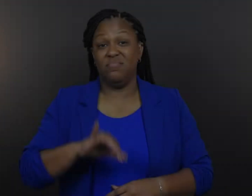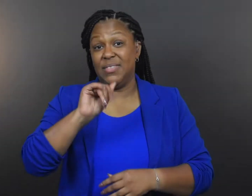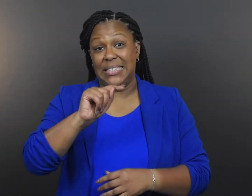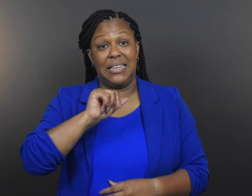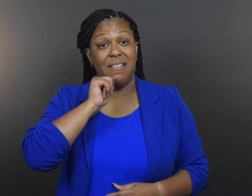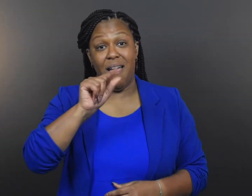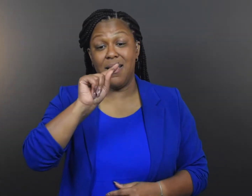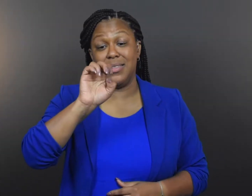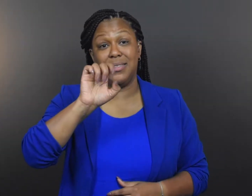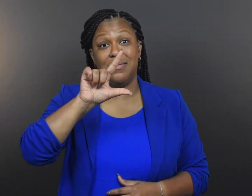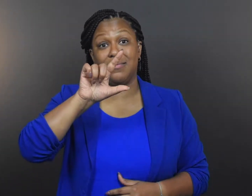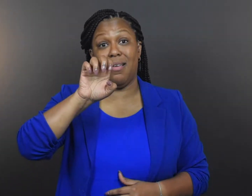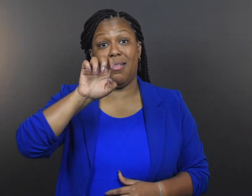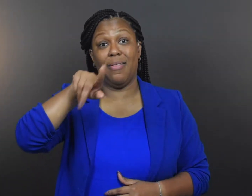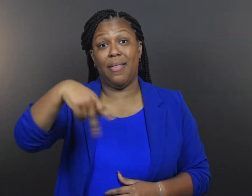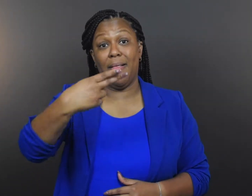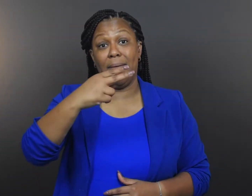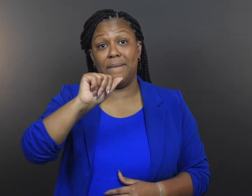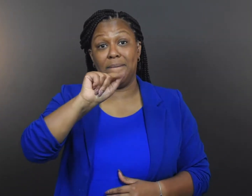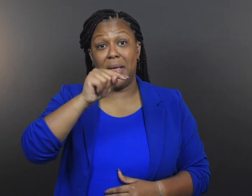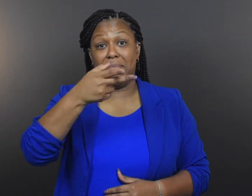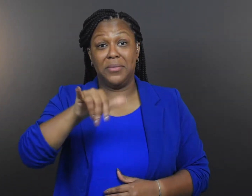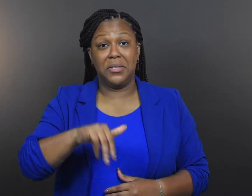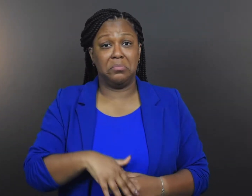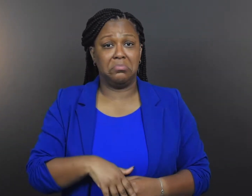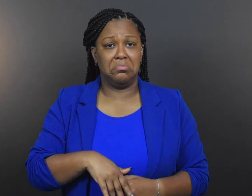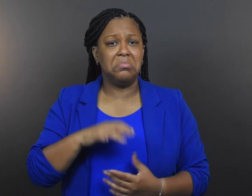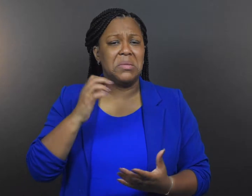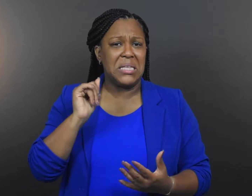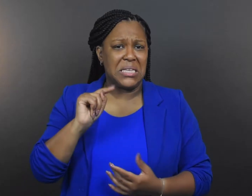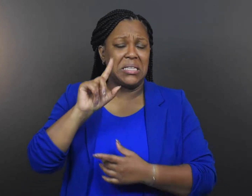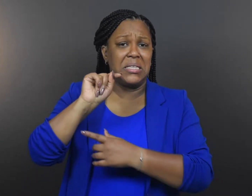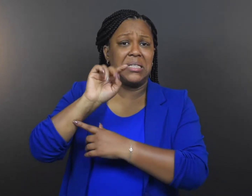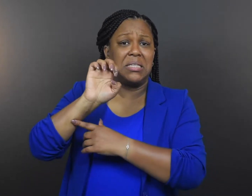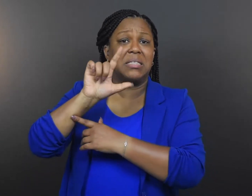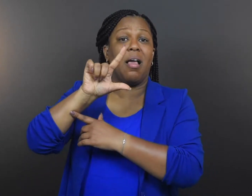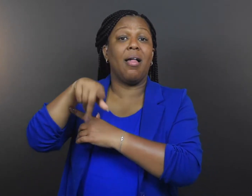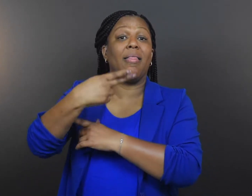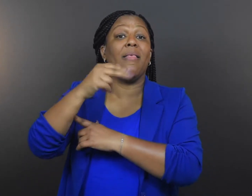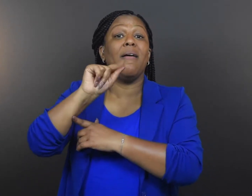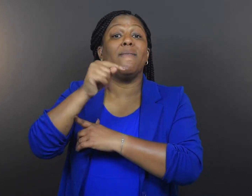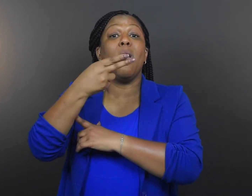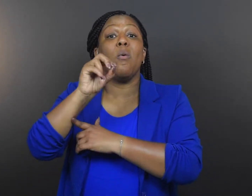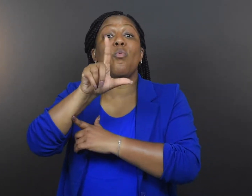It’s not Telepathy; It’s Telepathology